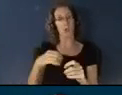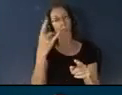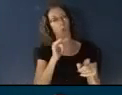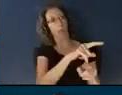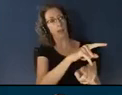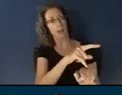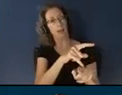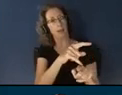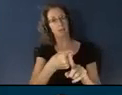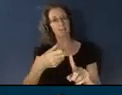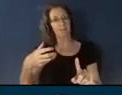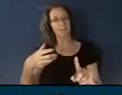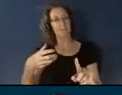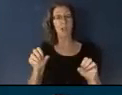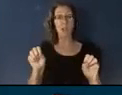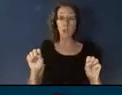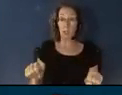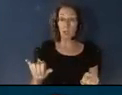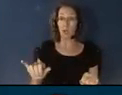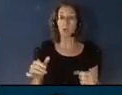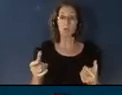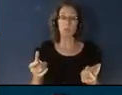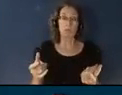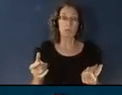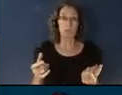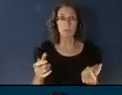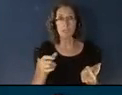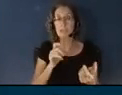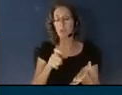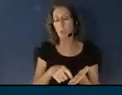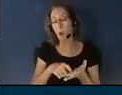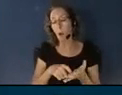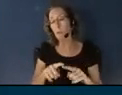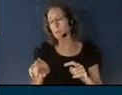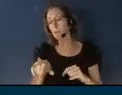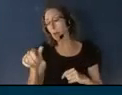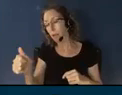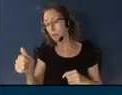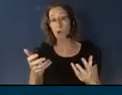Something you can also do we're not saying it's not required but if you want to you can also add